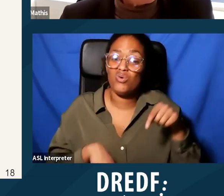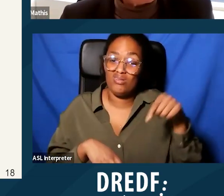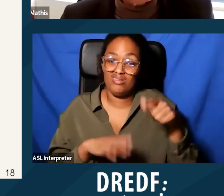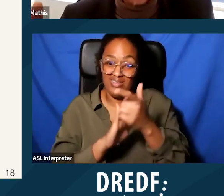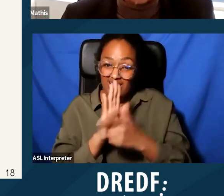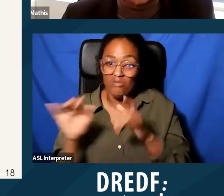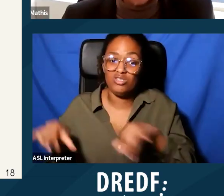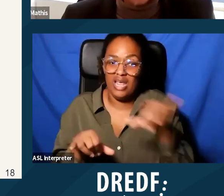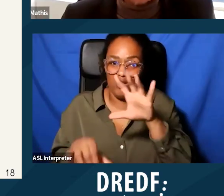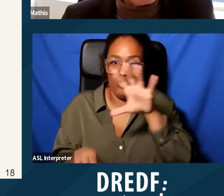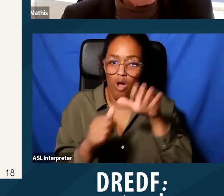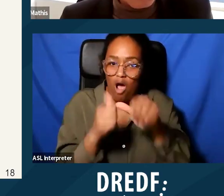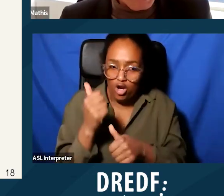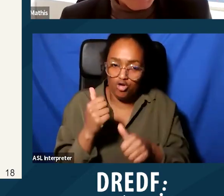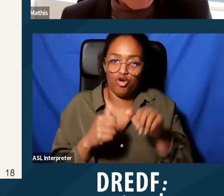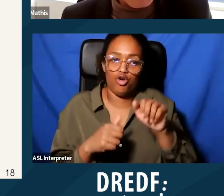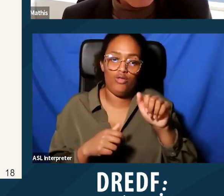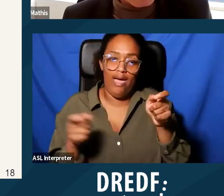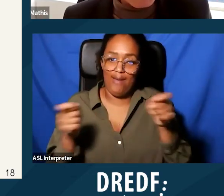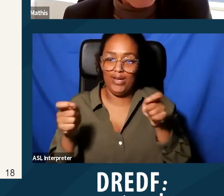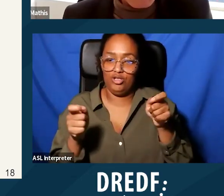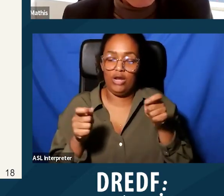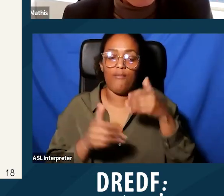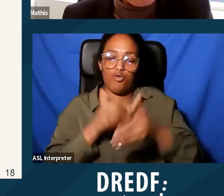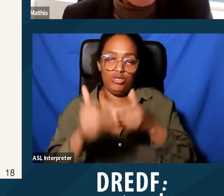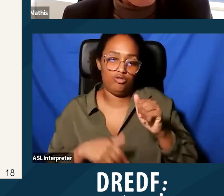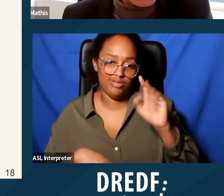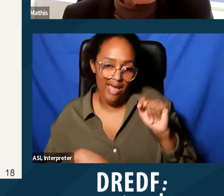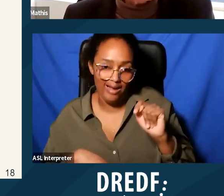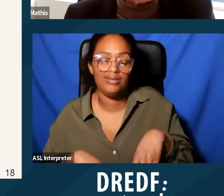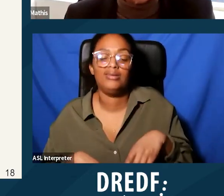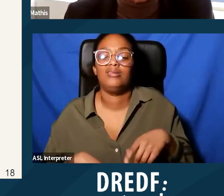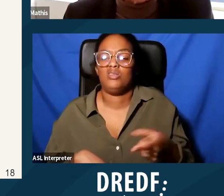Procedures Act, that's one of the laws that they're using to sue. And they say